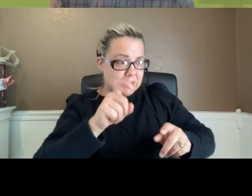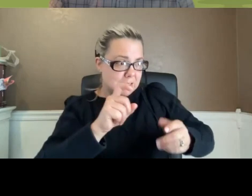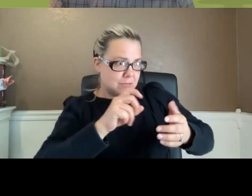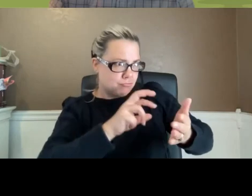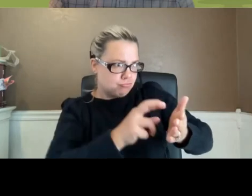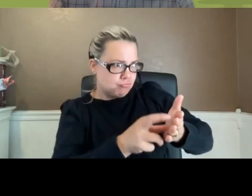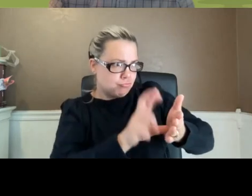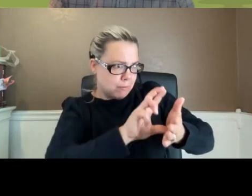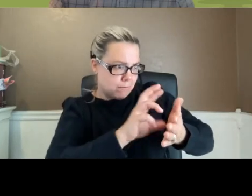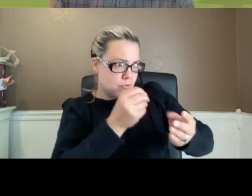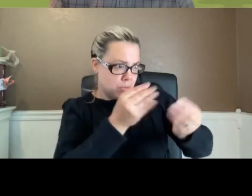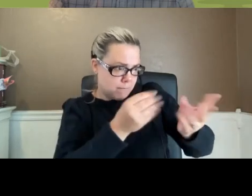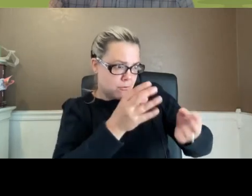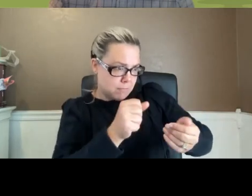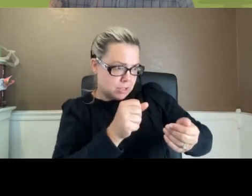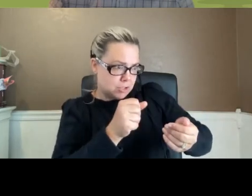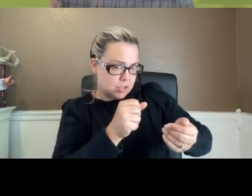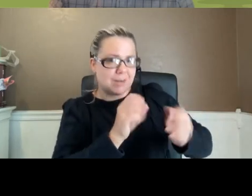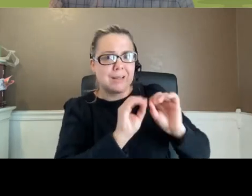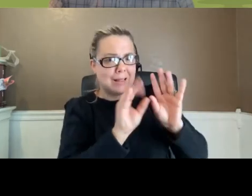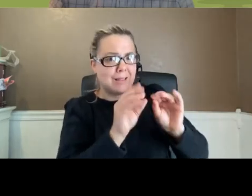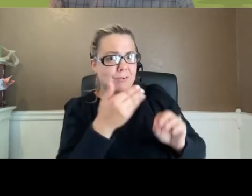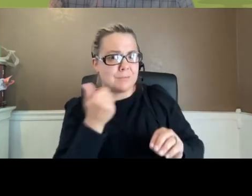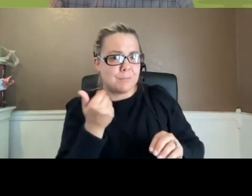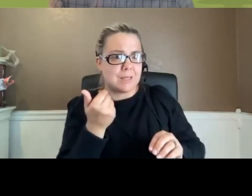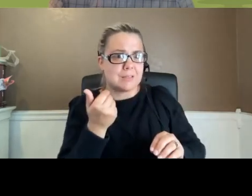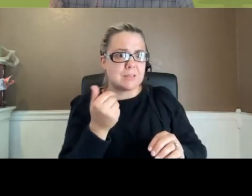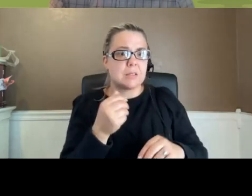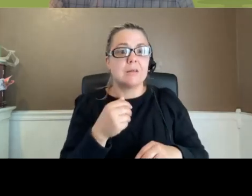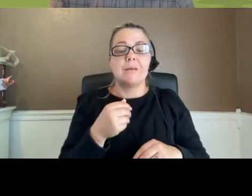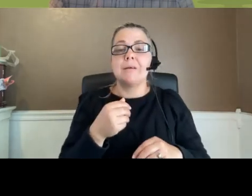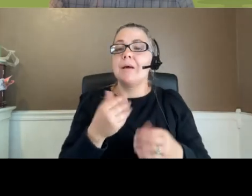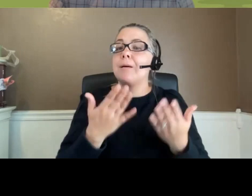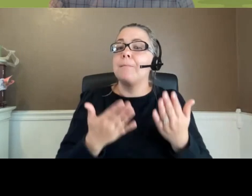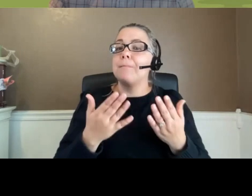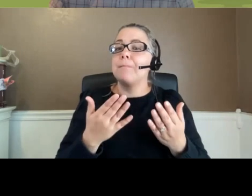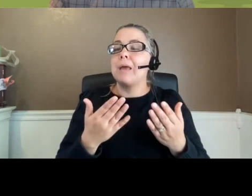If we want to maybe try to approach this though in a, at an easier level or at maybe fewer things to